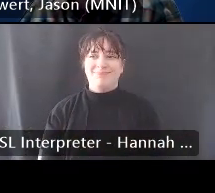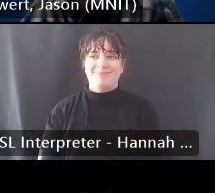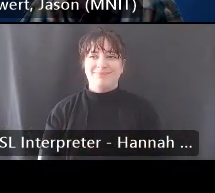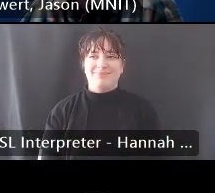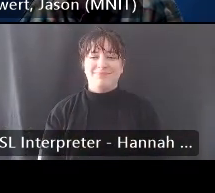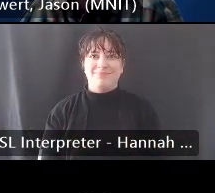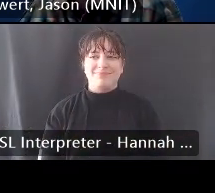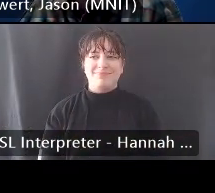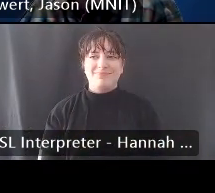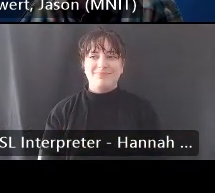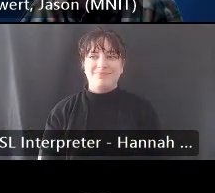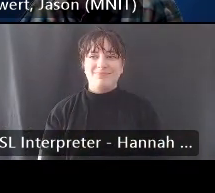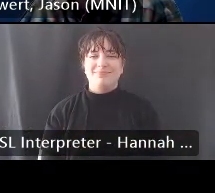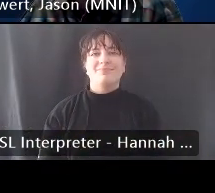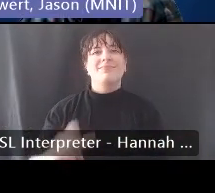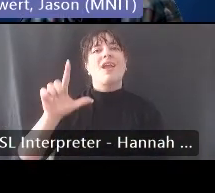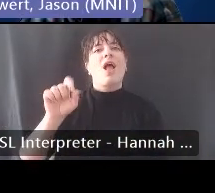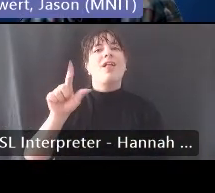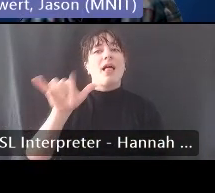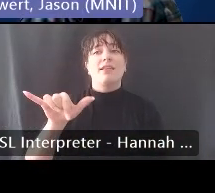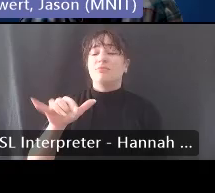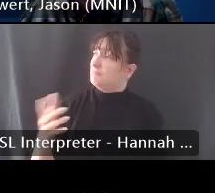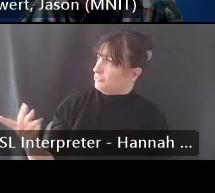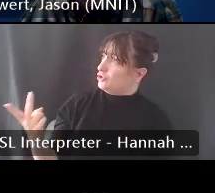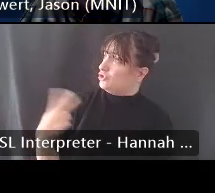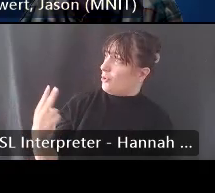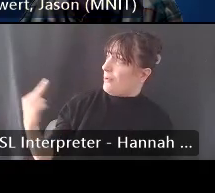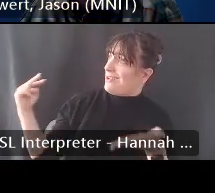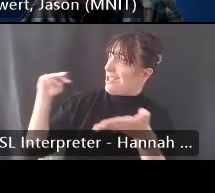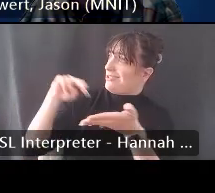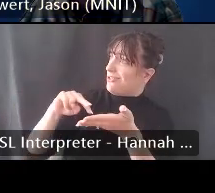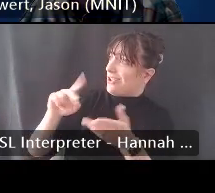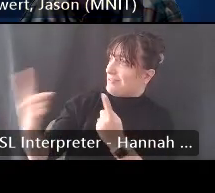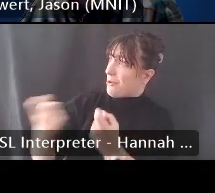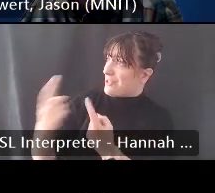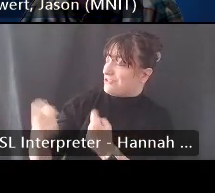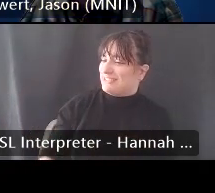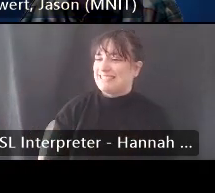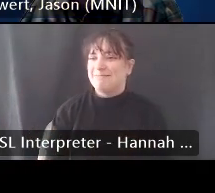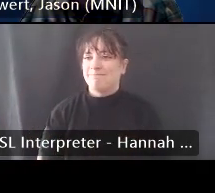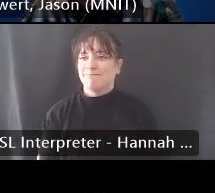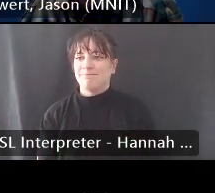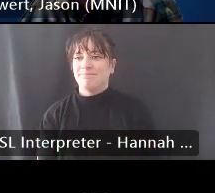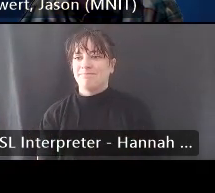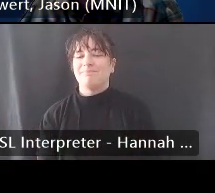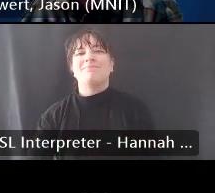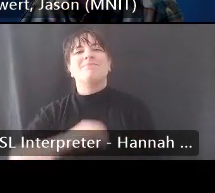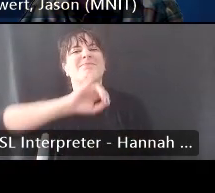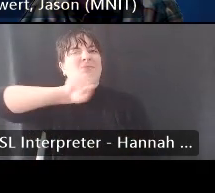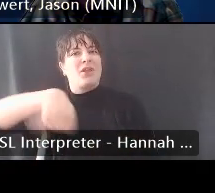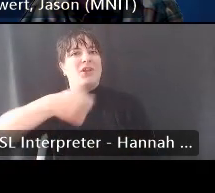Should we look at some questions? Yeah. This is Jay.